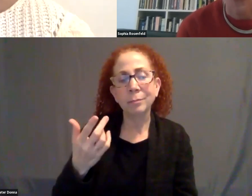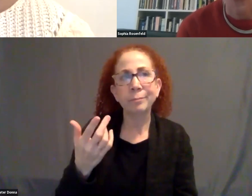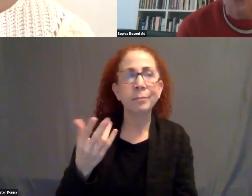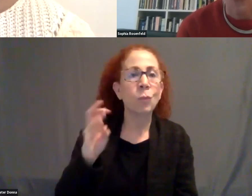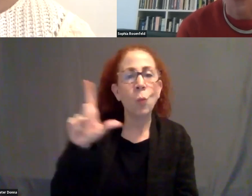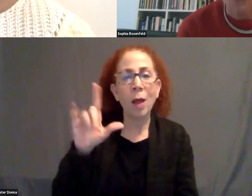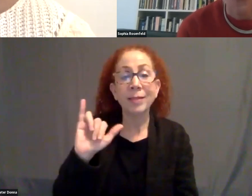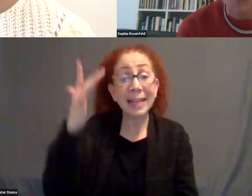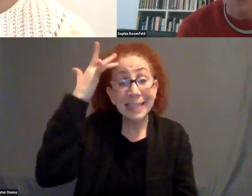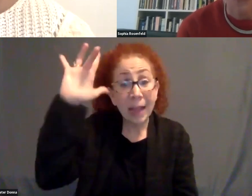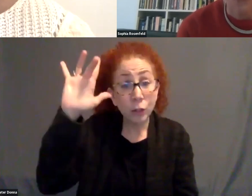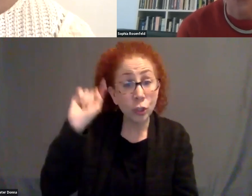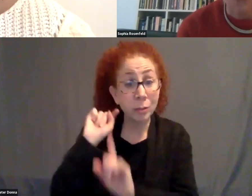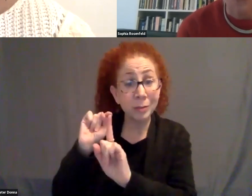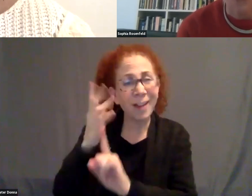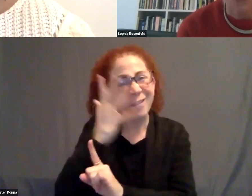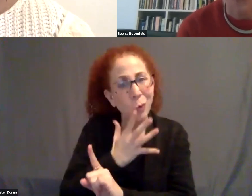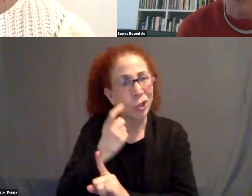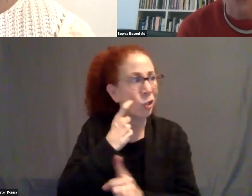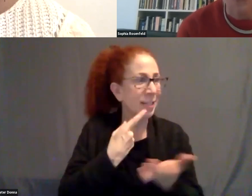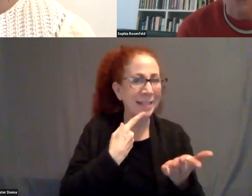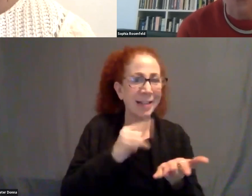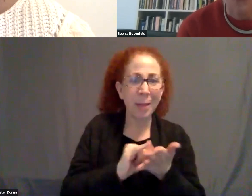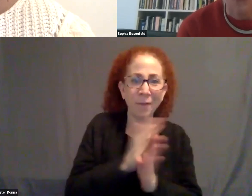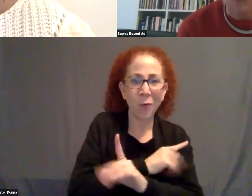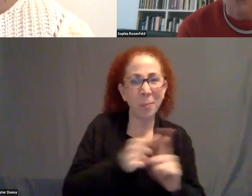of intelligence, which is unfortunate that I just said that.